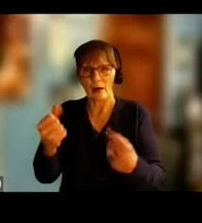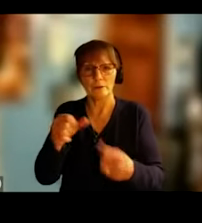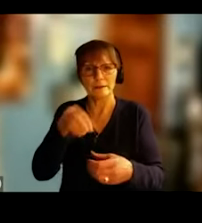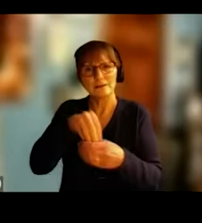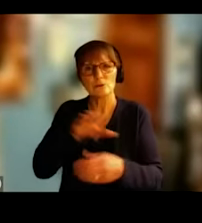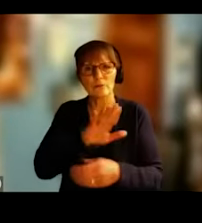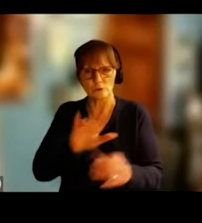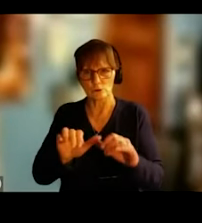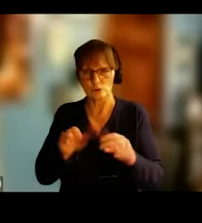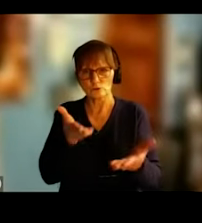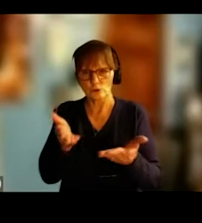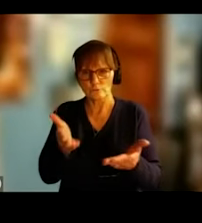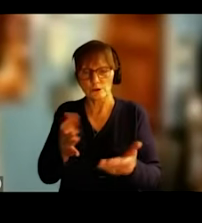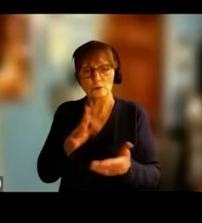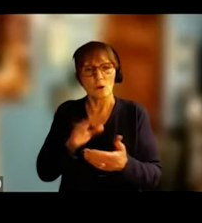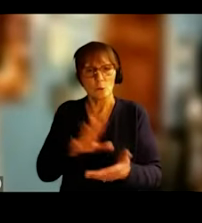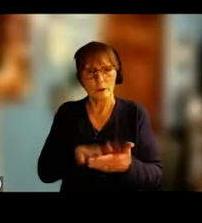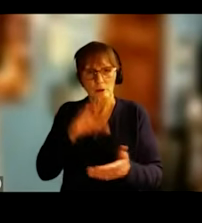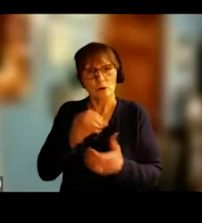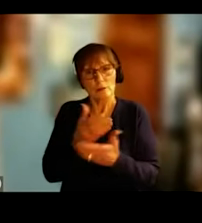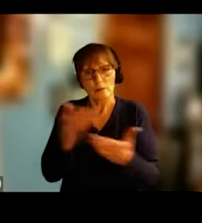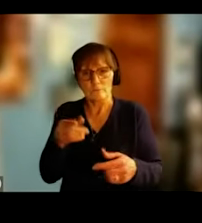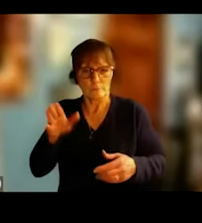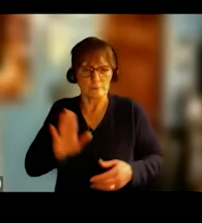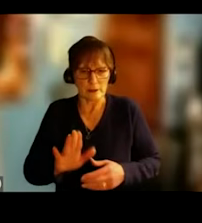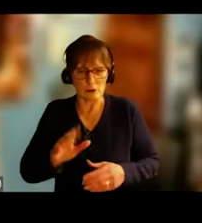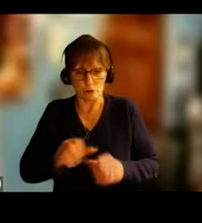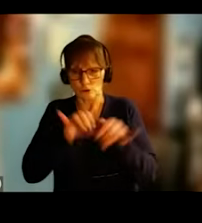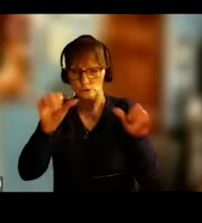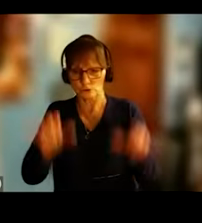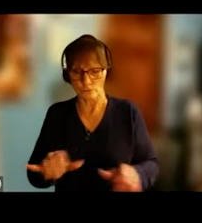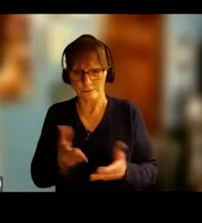And there's a lot to learn from our homeless service systems. Our shelters do this well,